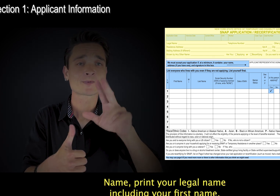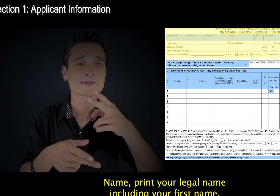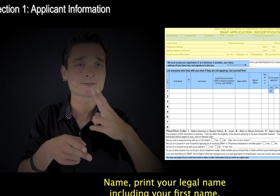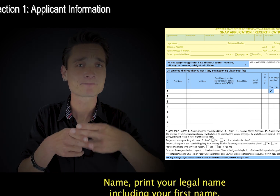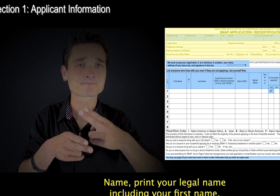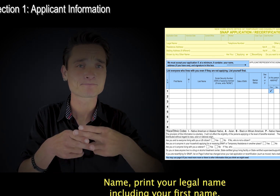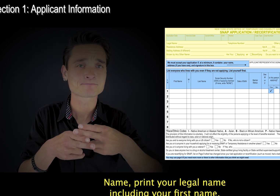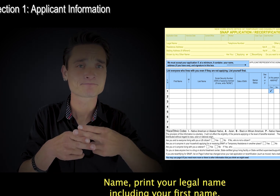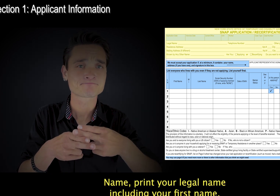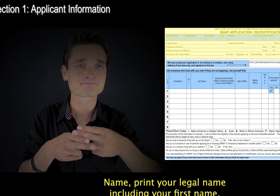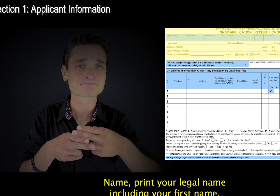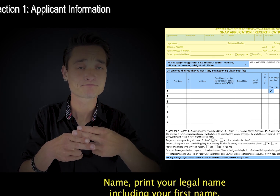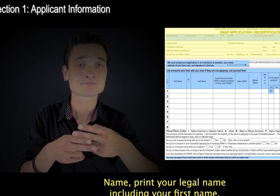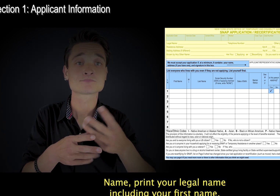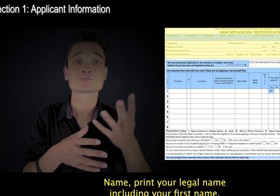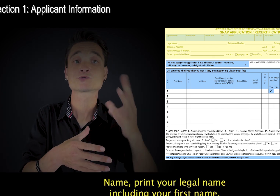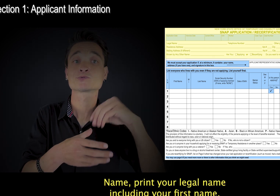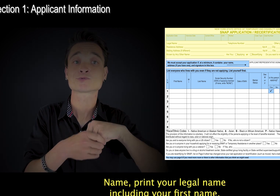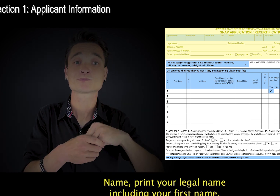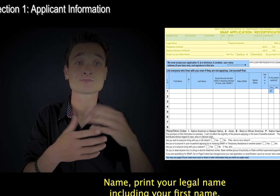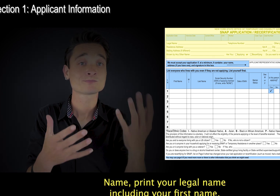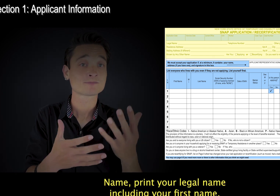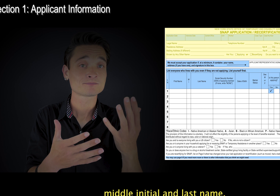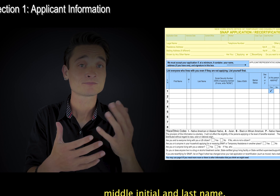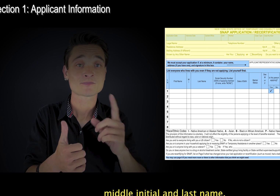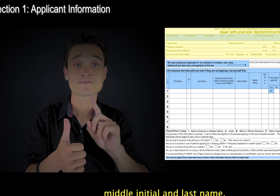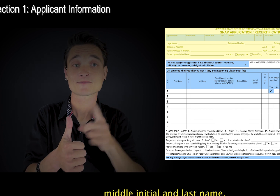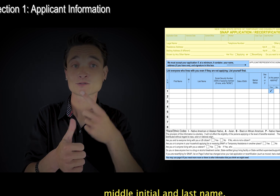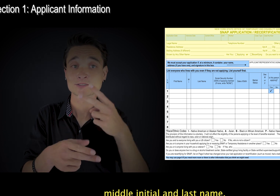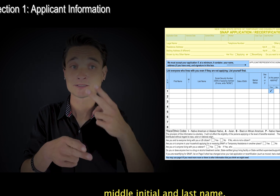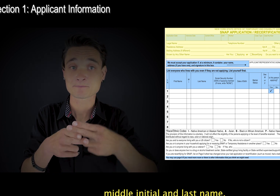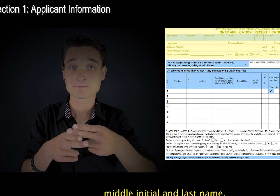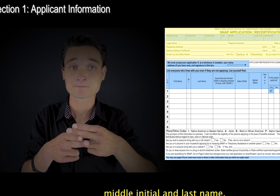Name, print your legal name including your first name, middle initial and last name.